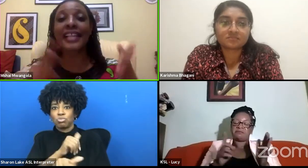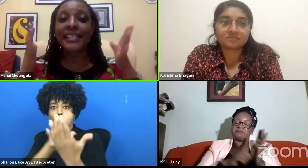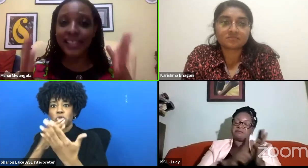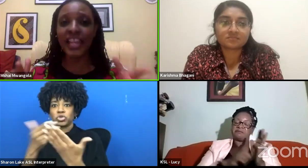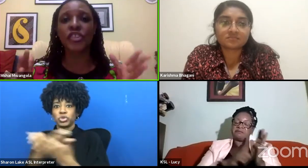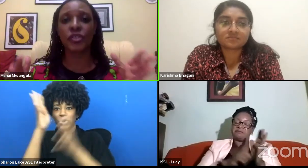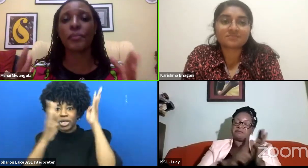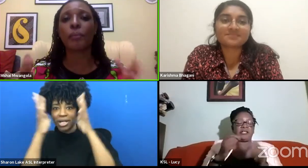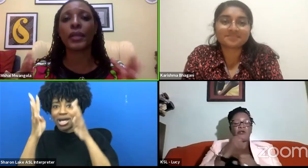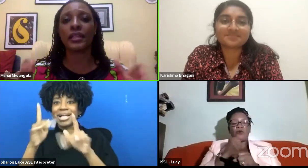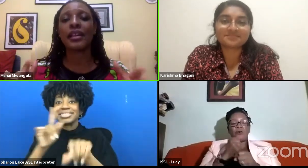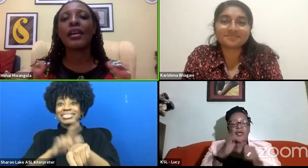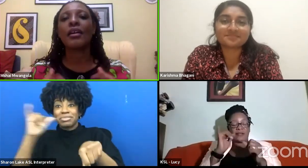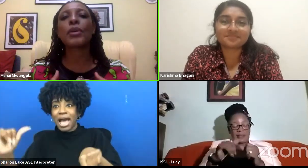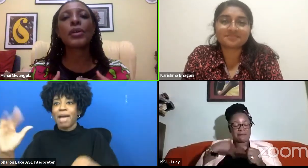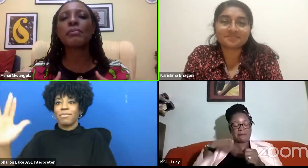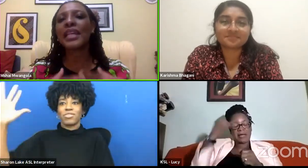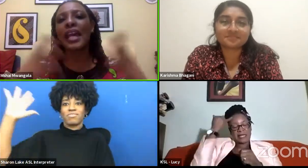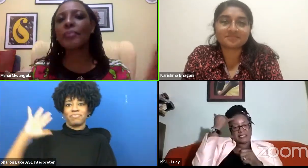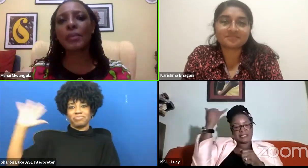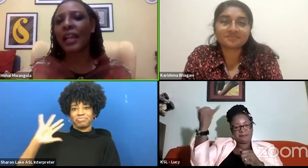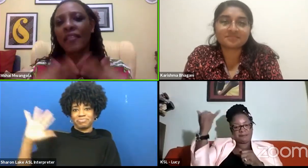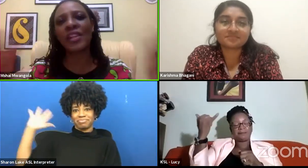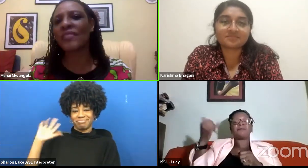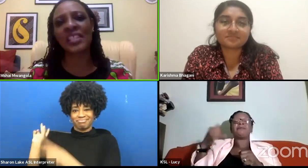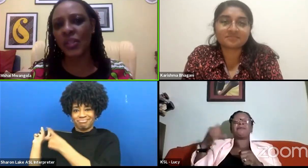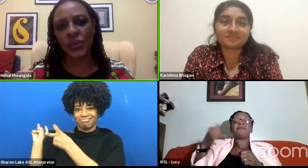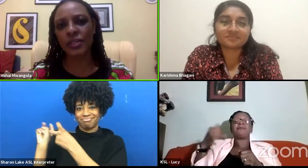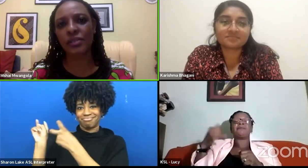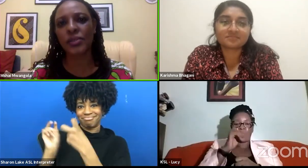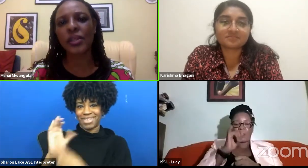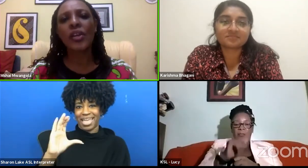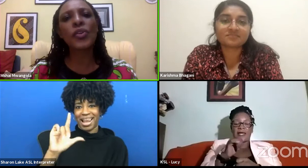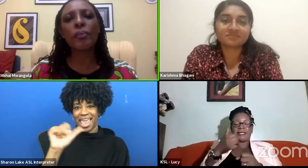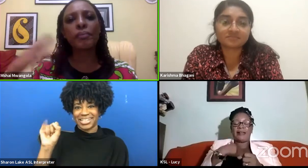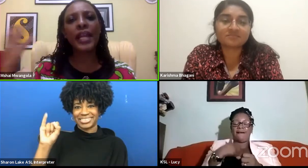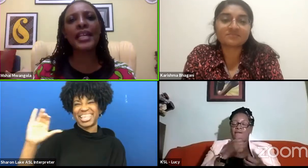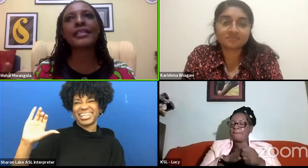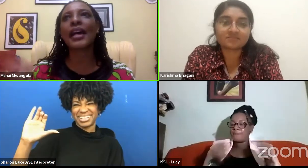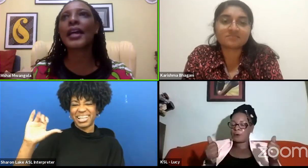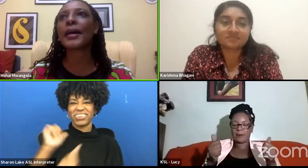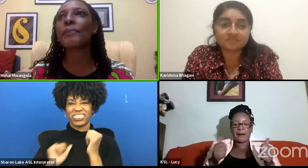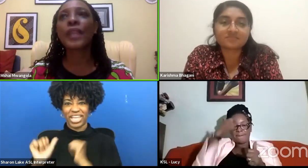and stage them properly because many young people have never seen those, plays like